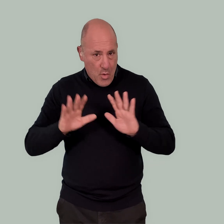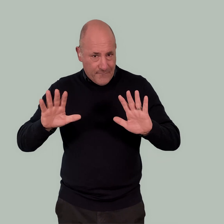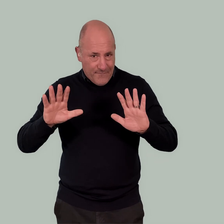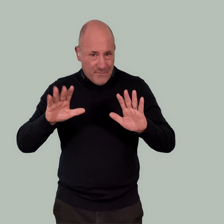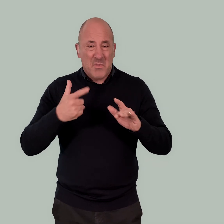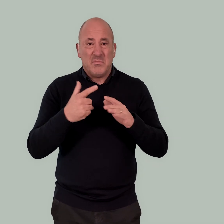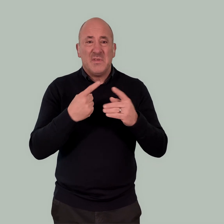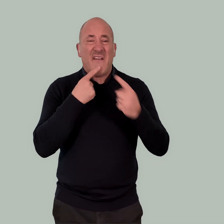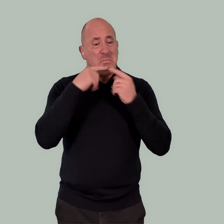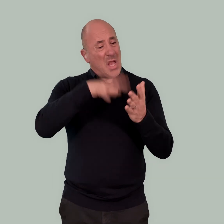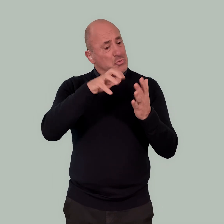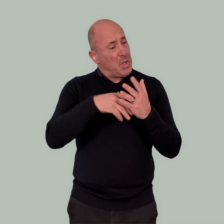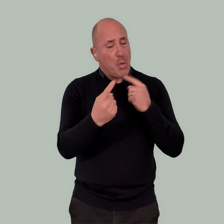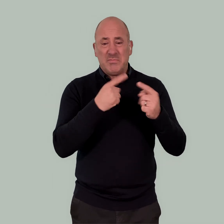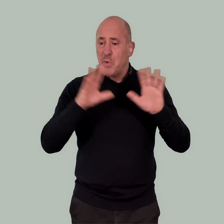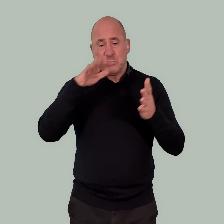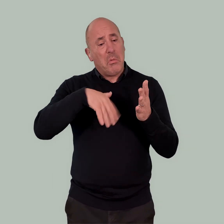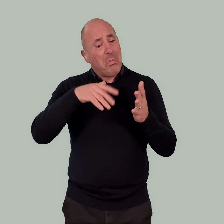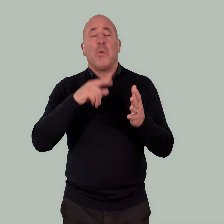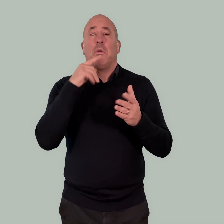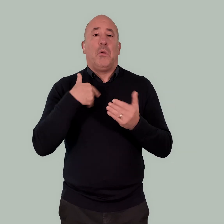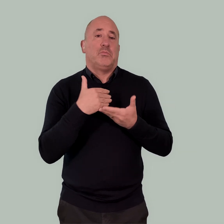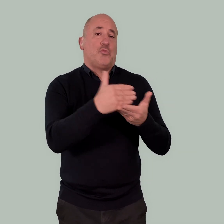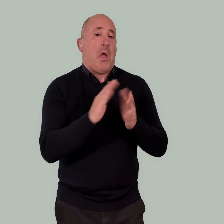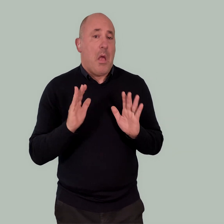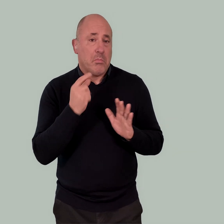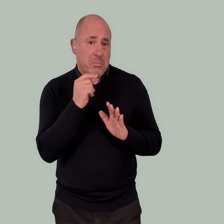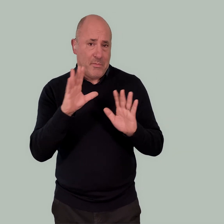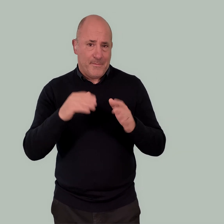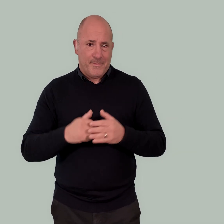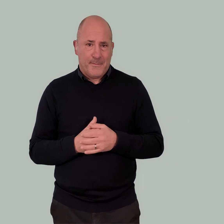but apart from this we may publish responses in full.